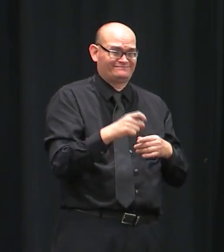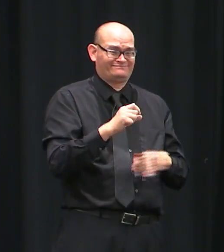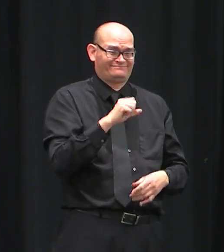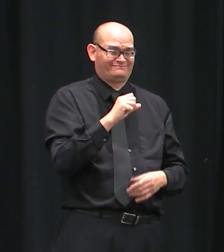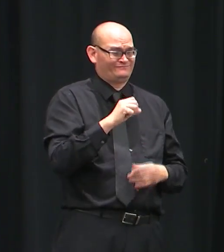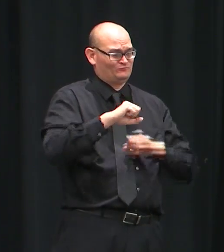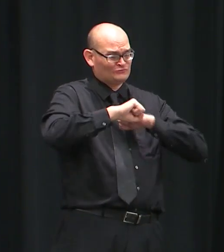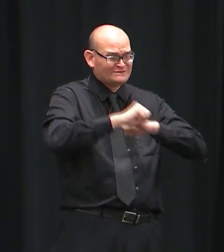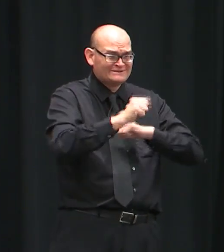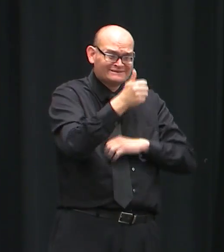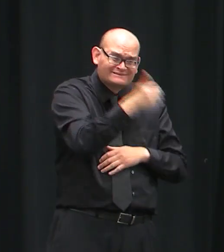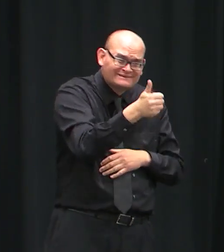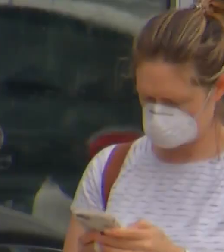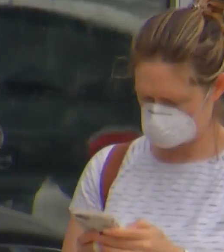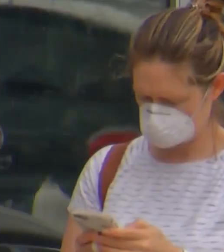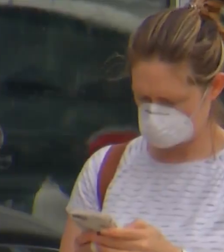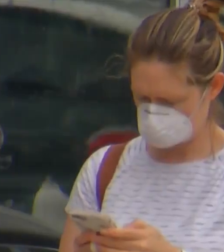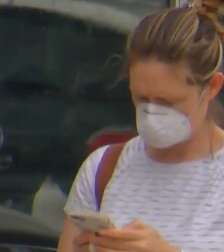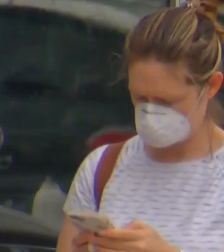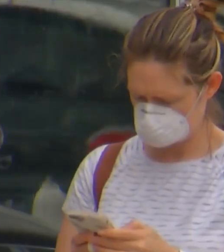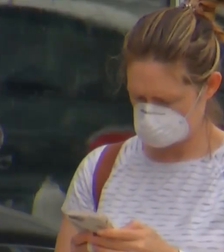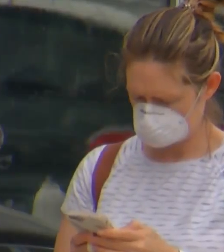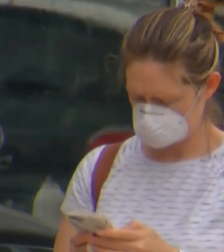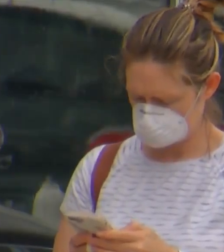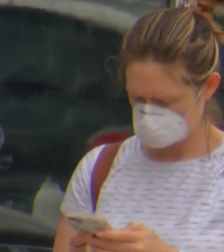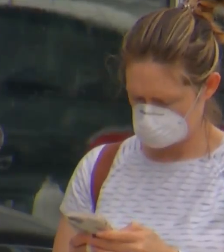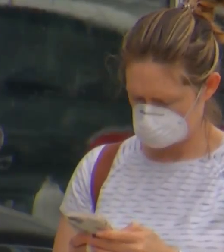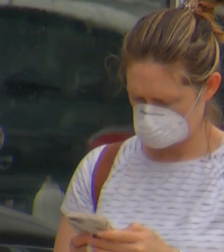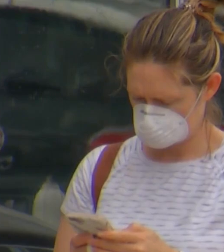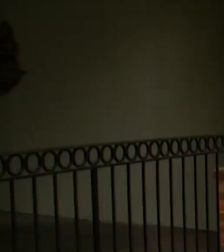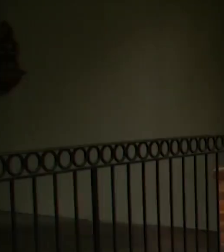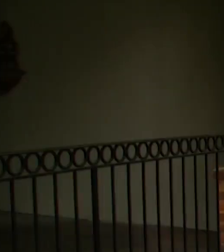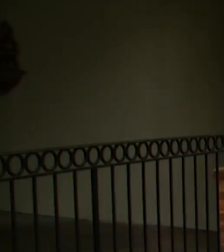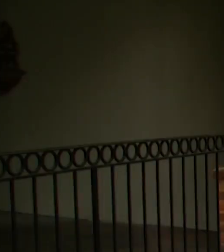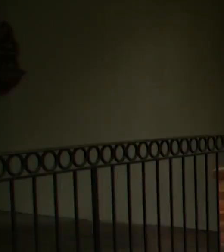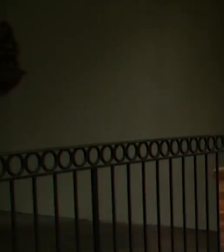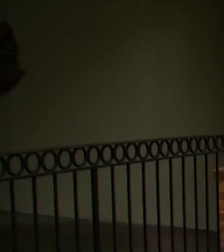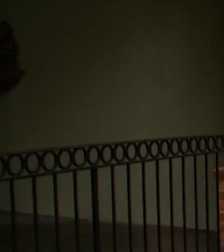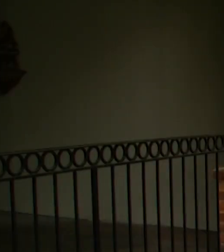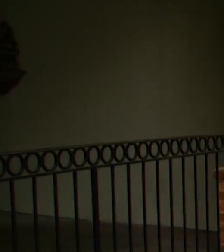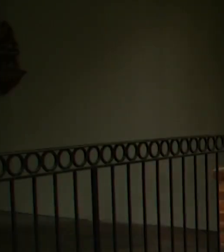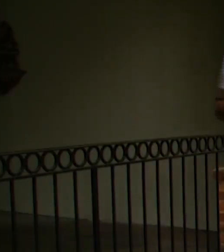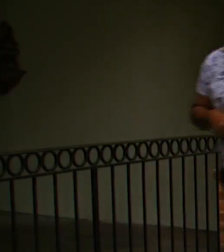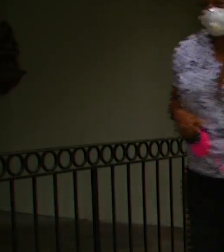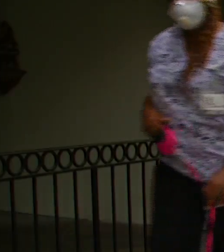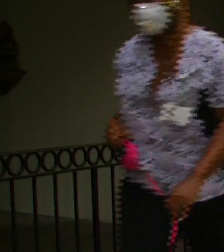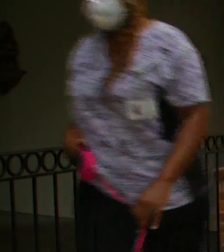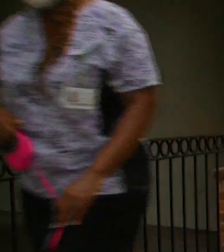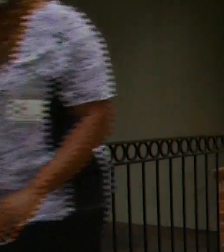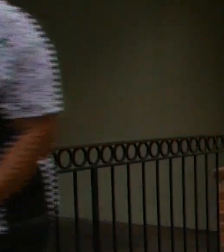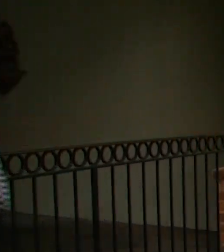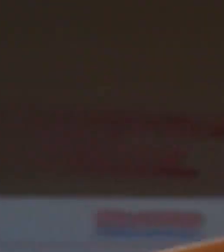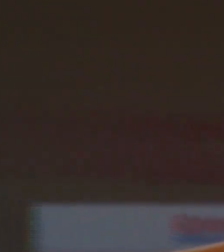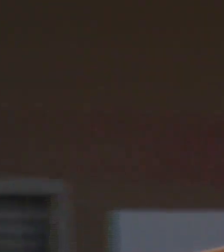WE HAVE TO DO OUR PART WHEN WE GO TO THE STORE AND ALSO WEAR MASKS AND MAKE SURE THAT WE TAKE CARE OF HER PERSONAL HYGIENE SO THAT WE KEEP